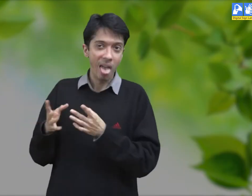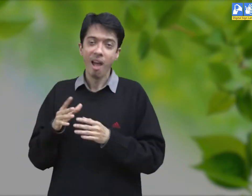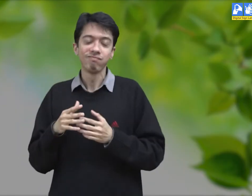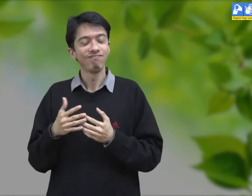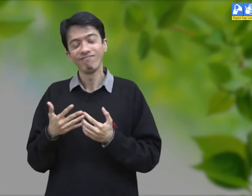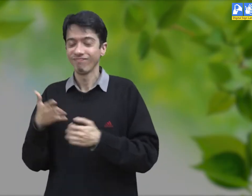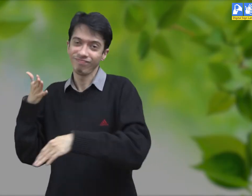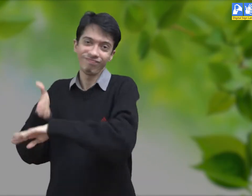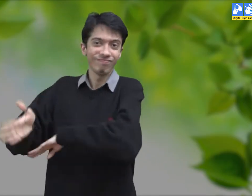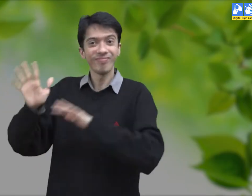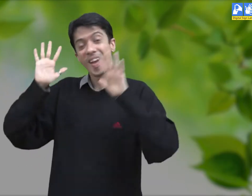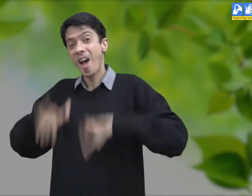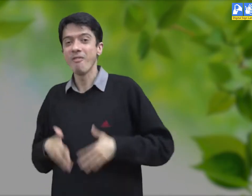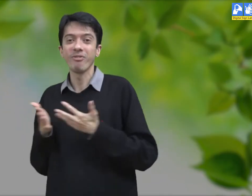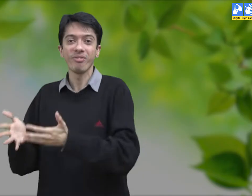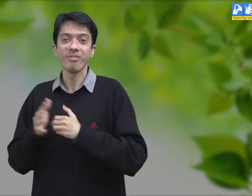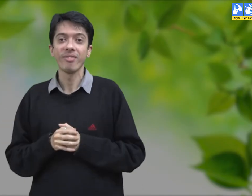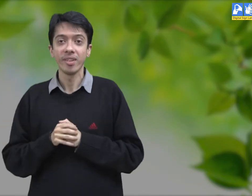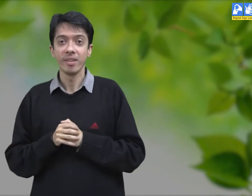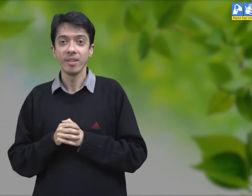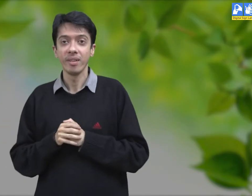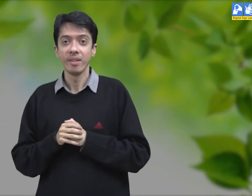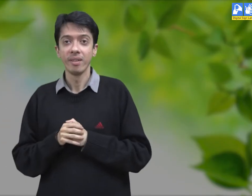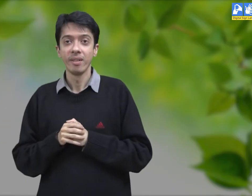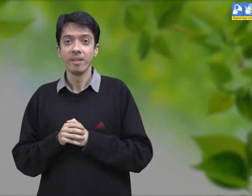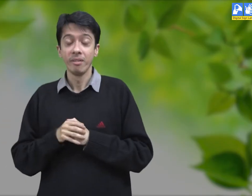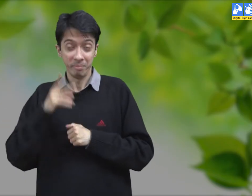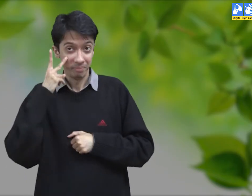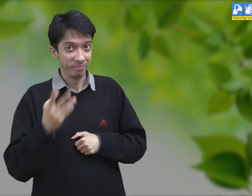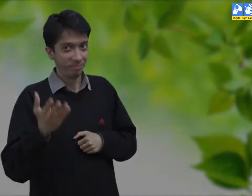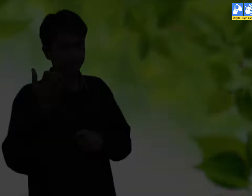If we will not do so then it will affect the environment. Let's see here.